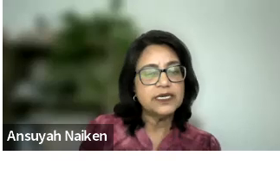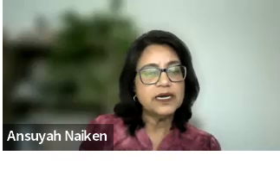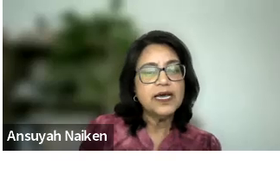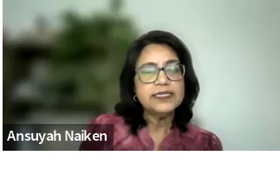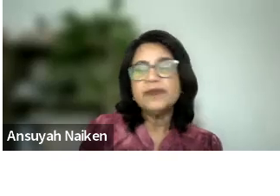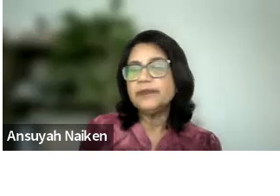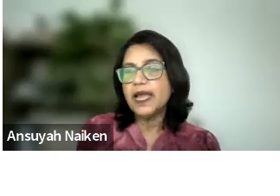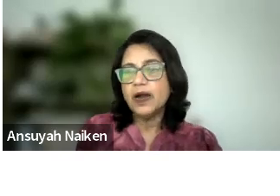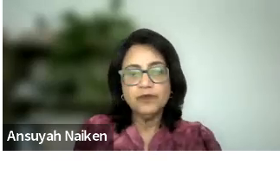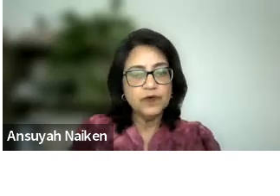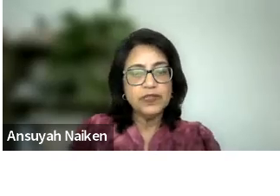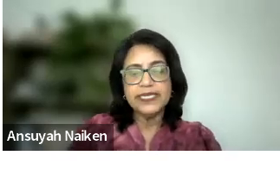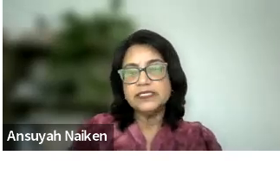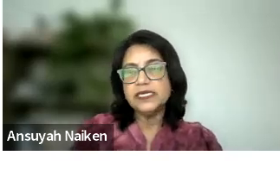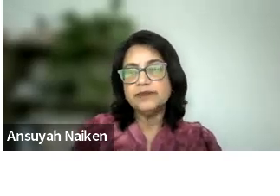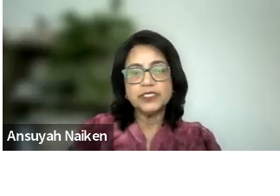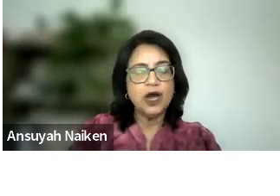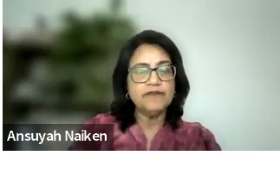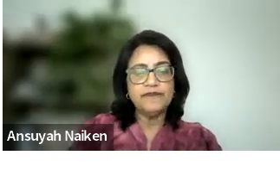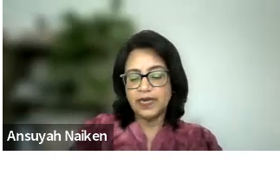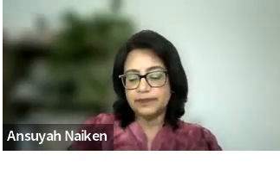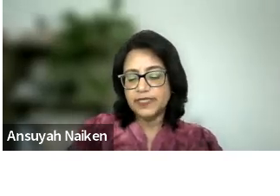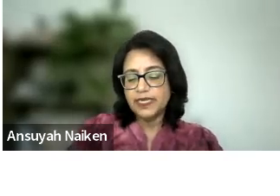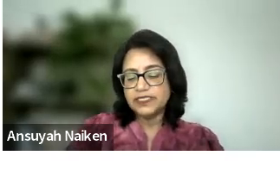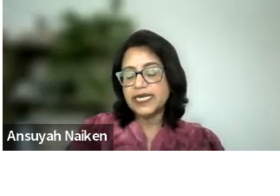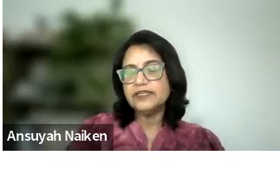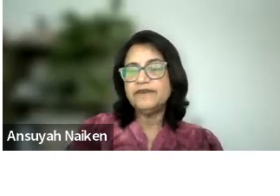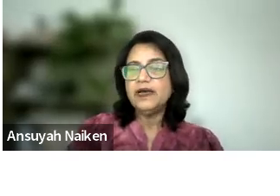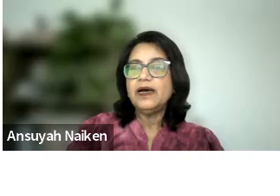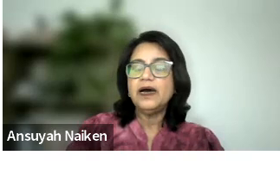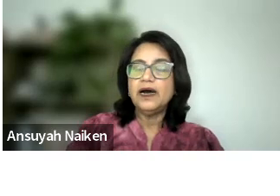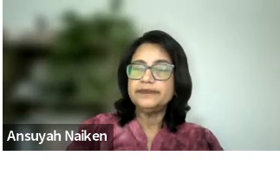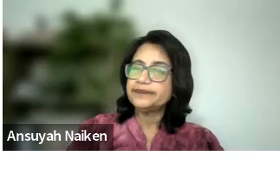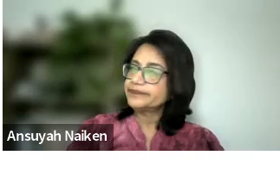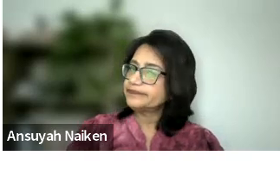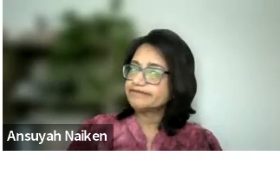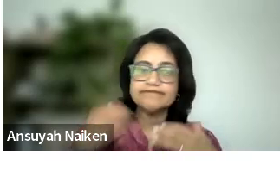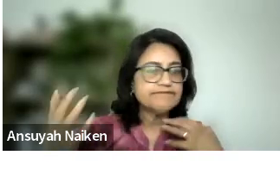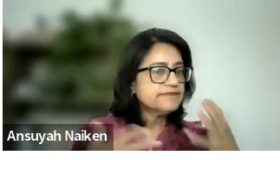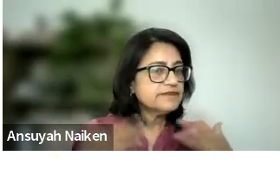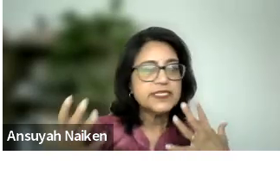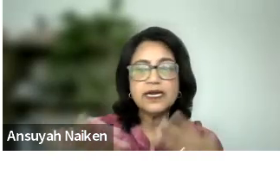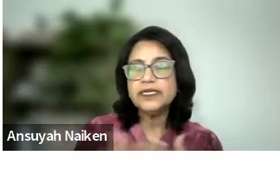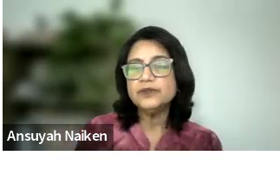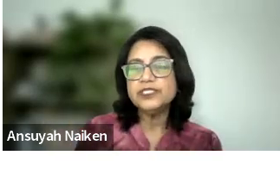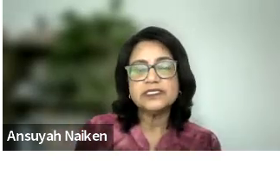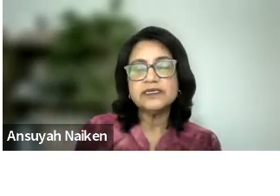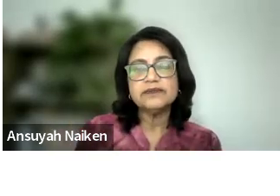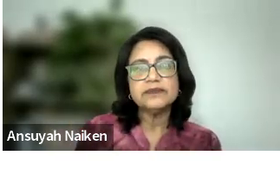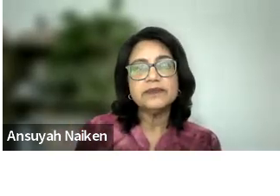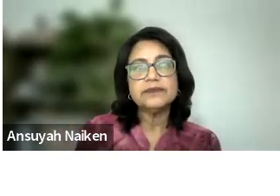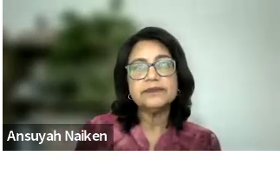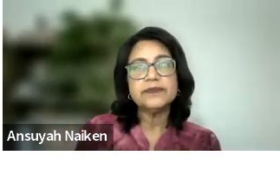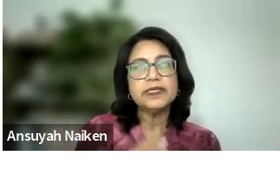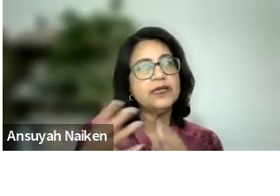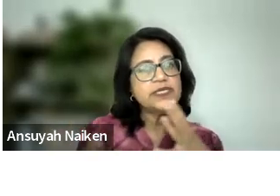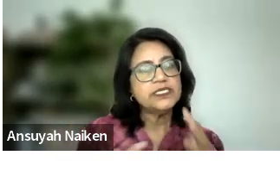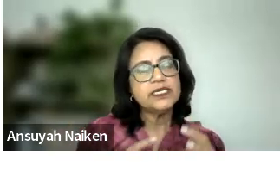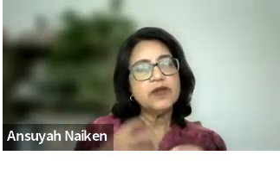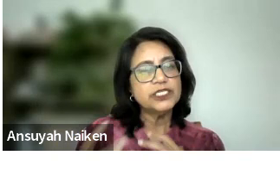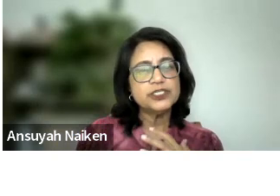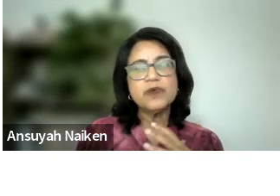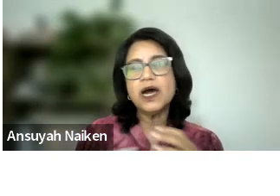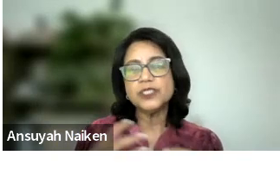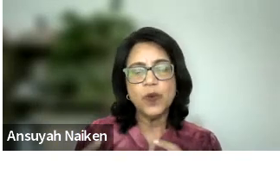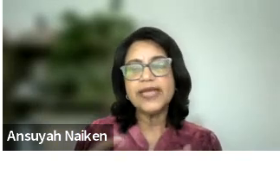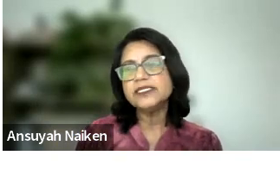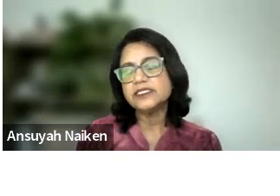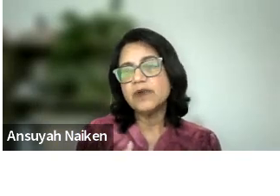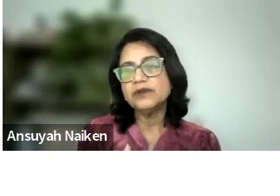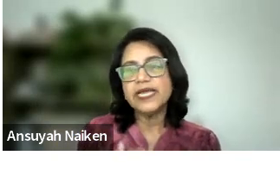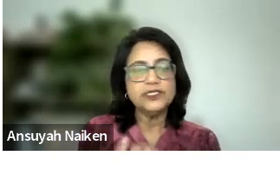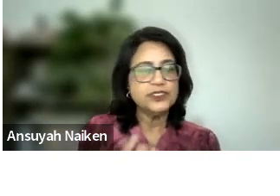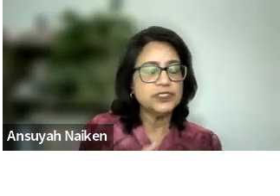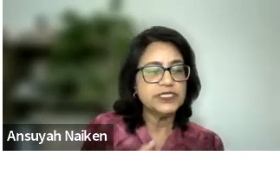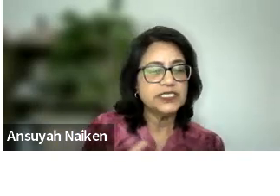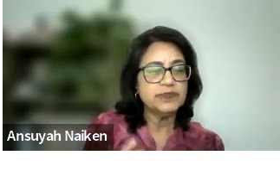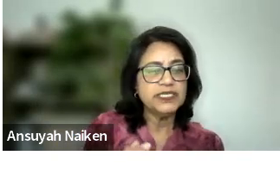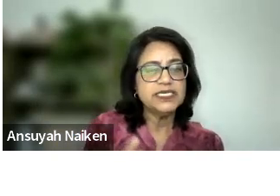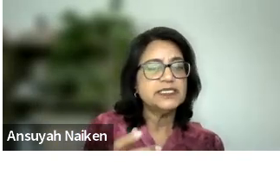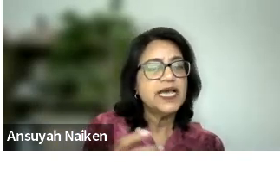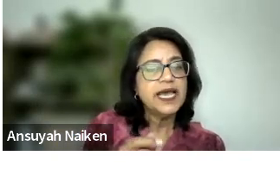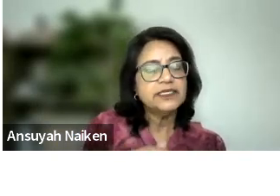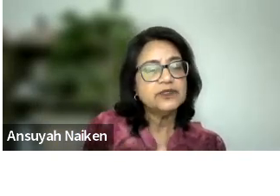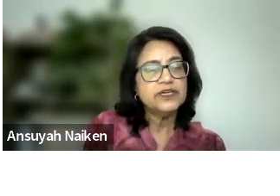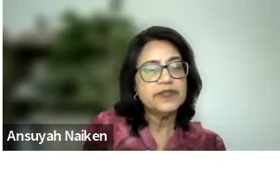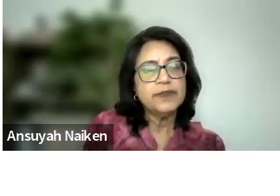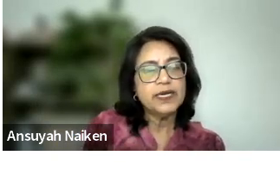A couple of resources I think if you click one more time, thank you, Sierra.